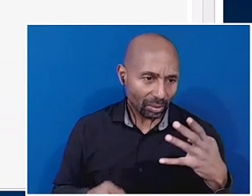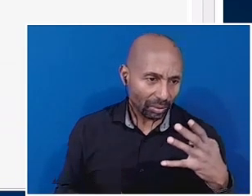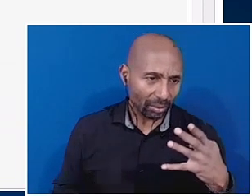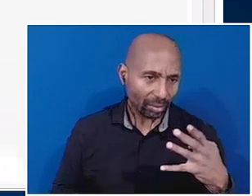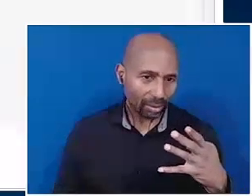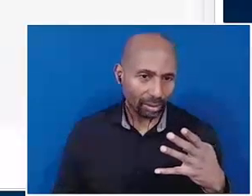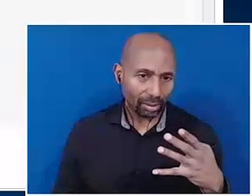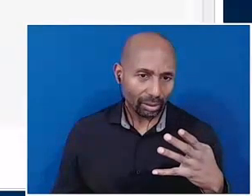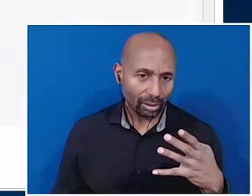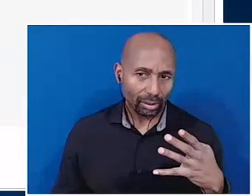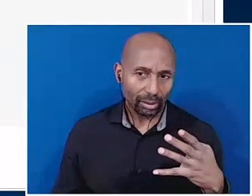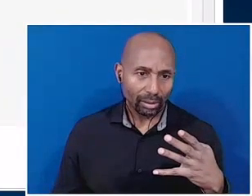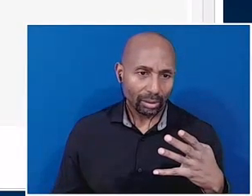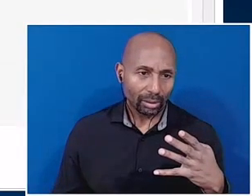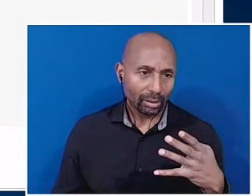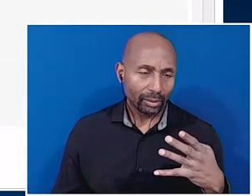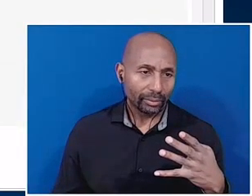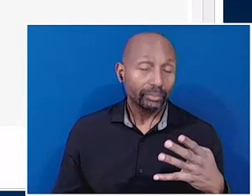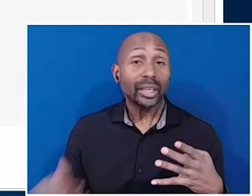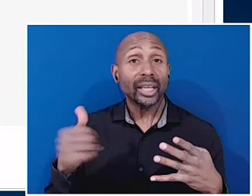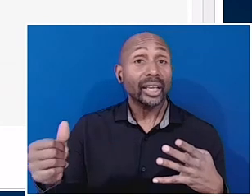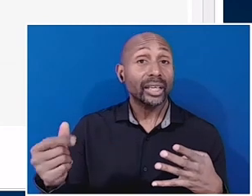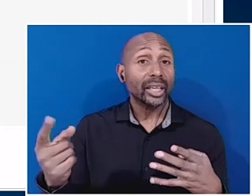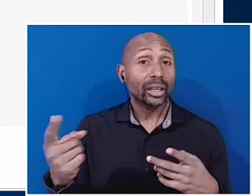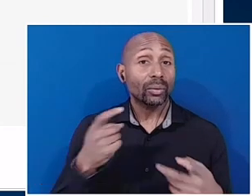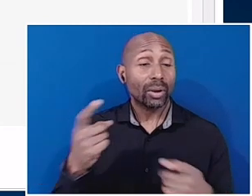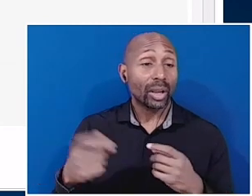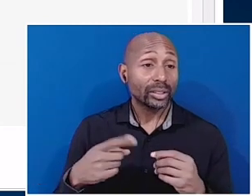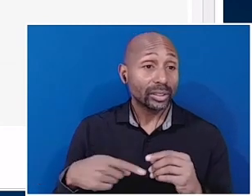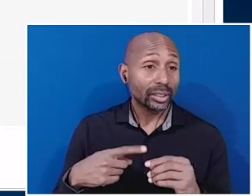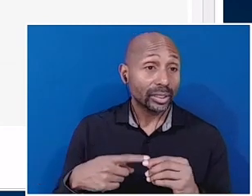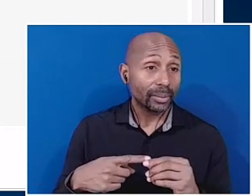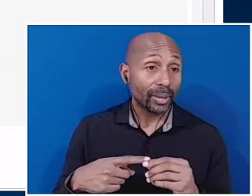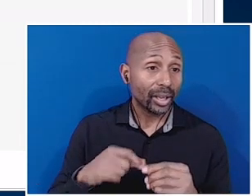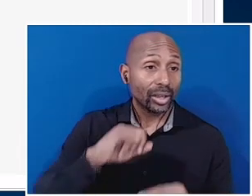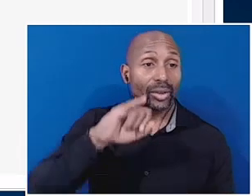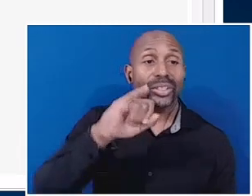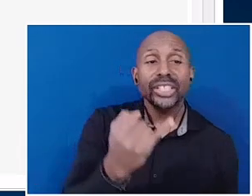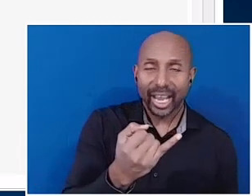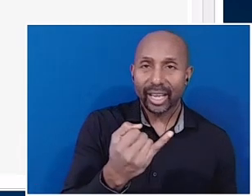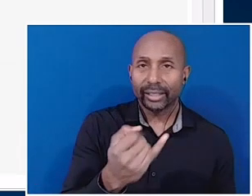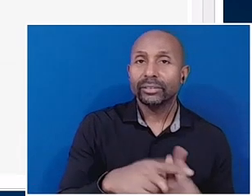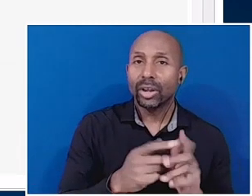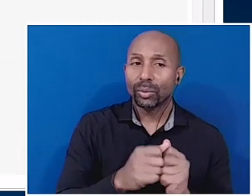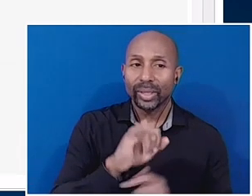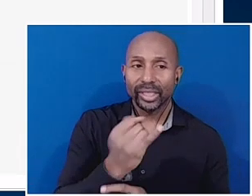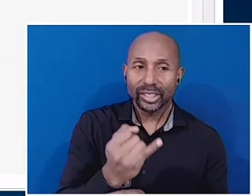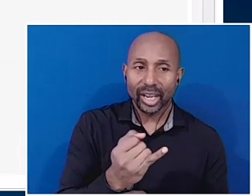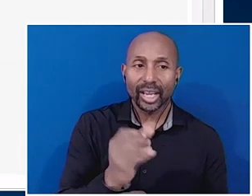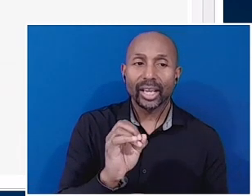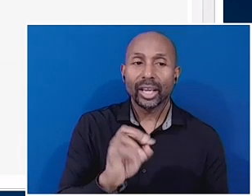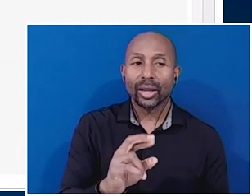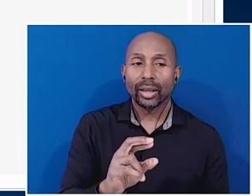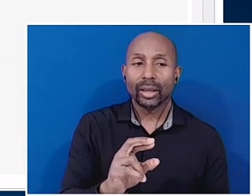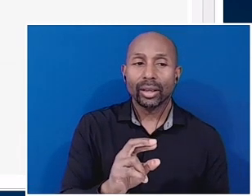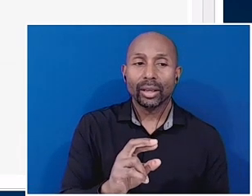any questions on (j) or (k)? Let's- yeah, let's-